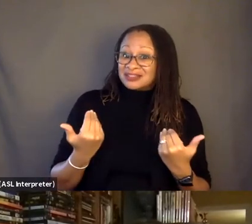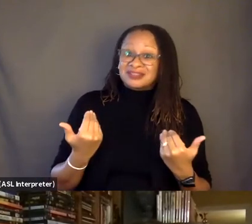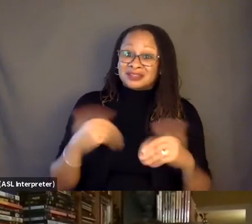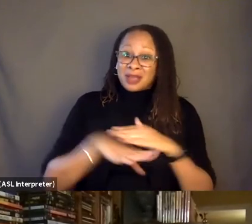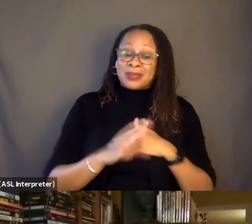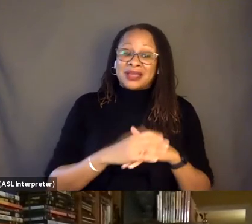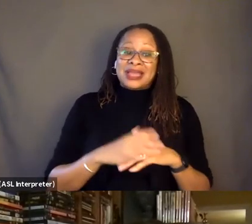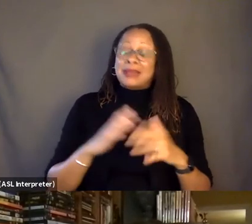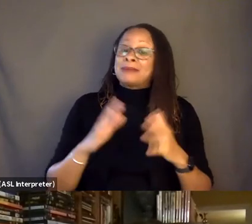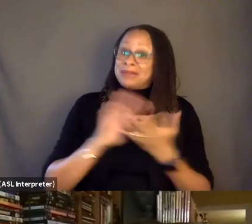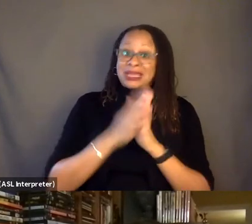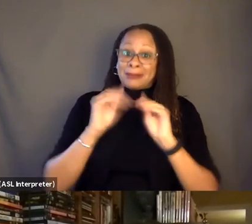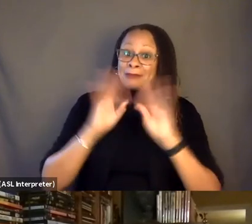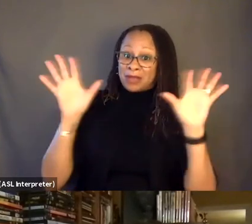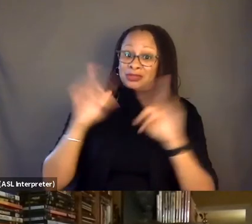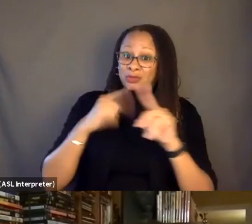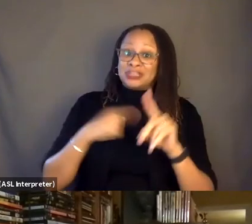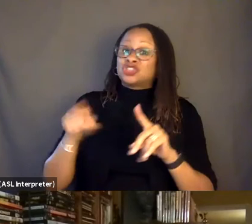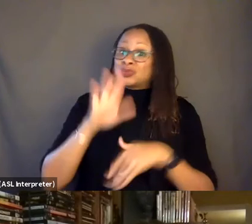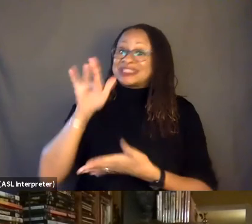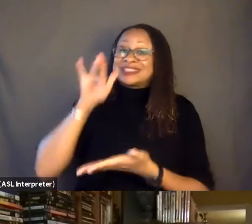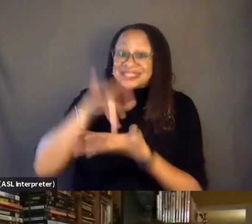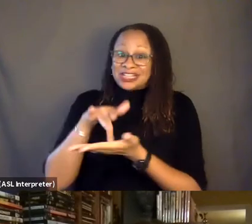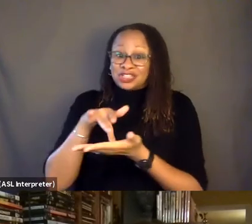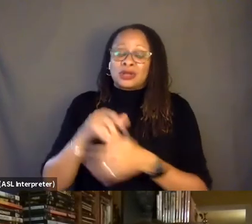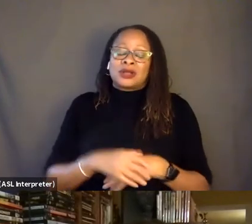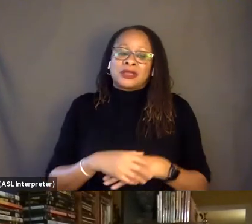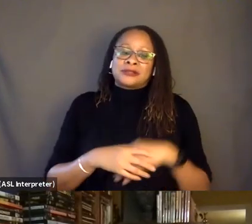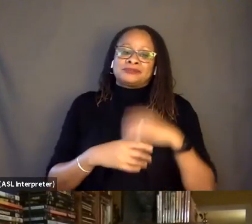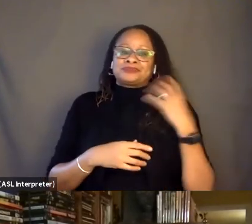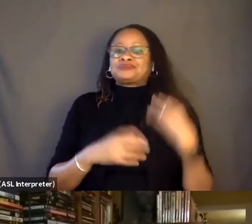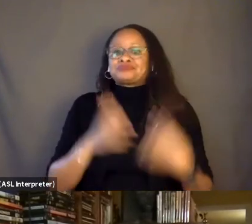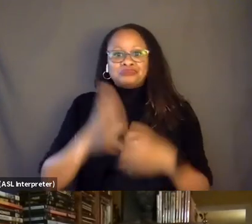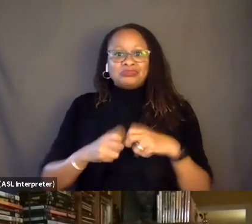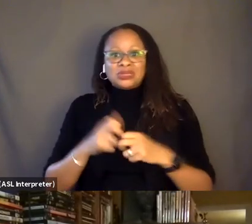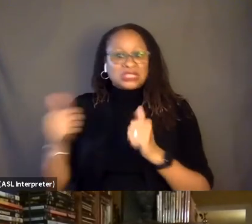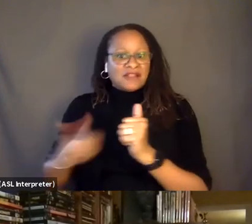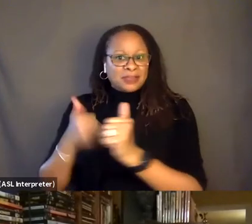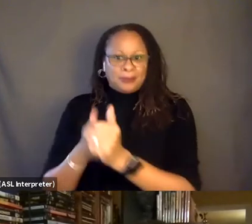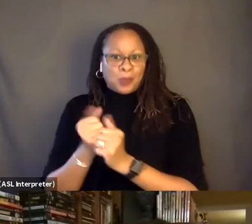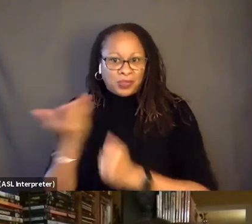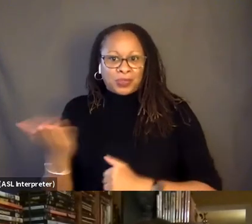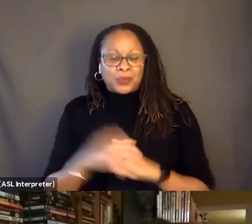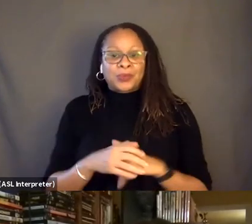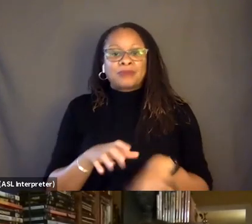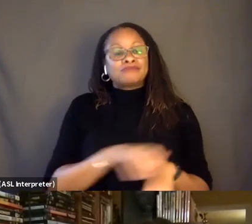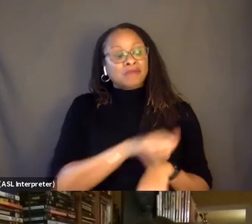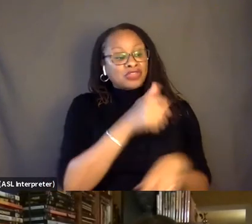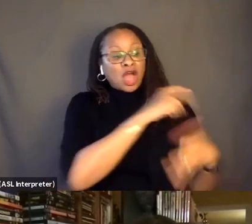to me that she was really the center. And so it was tough keeping up with her, right? The others were, you knew their schedule,